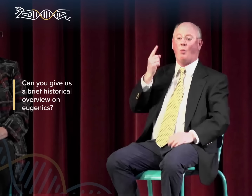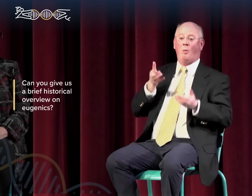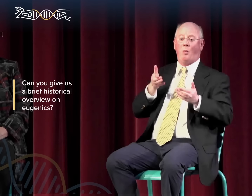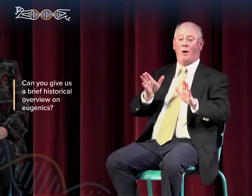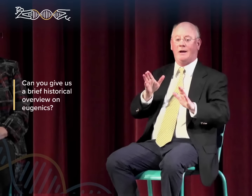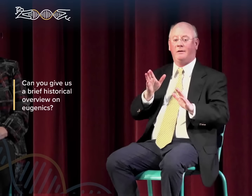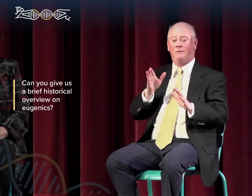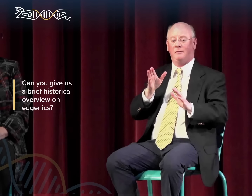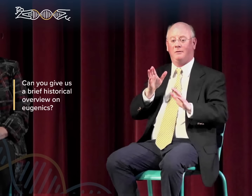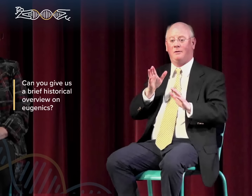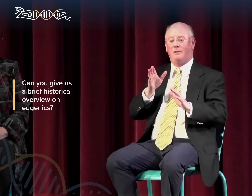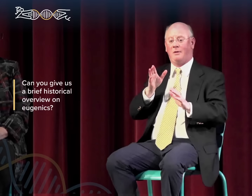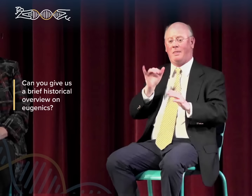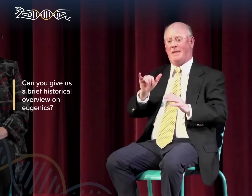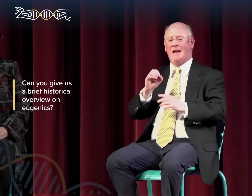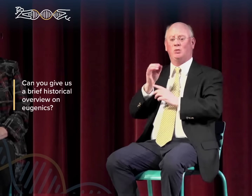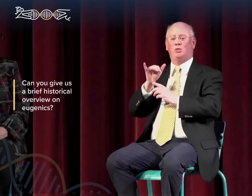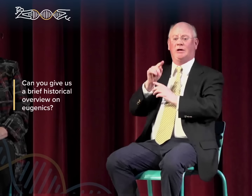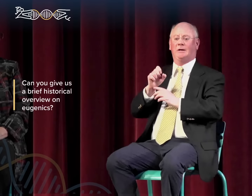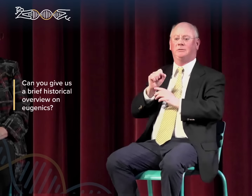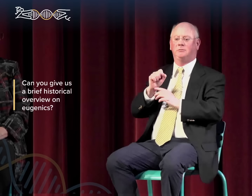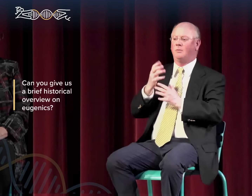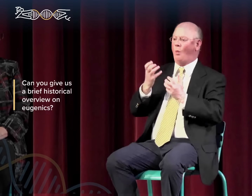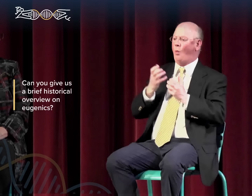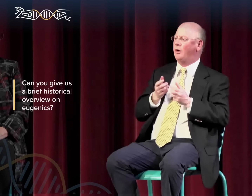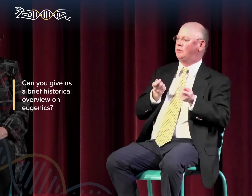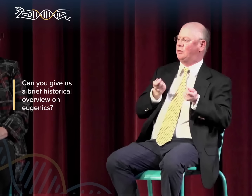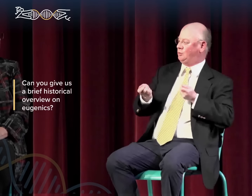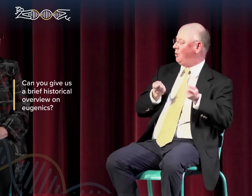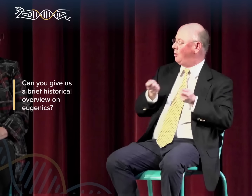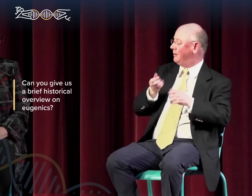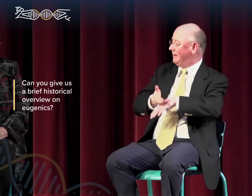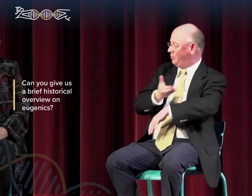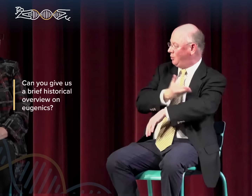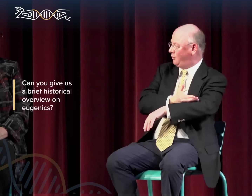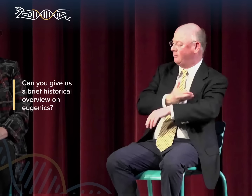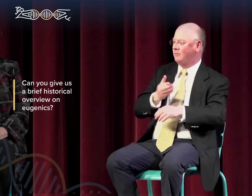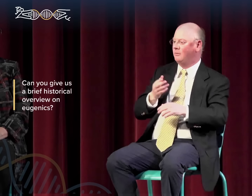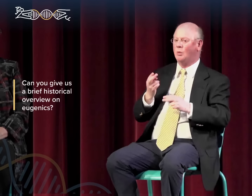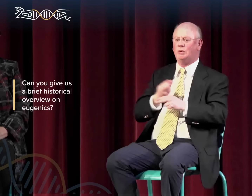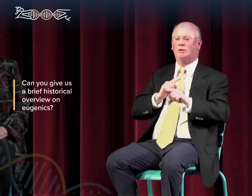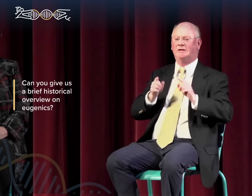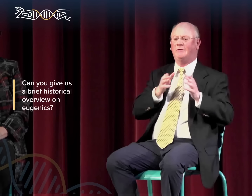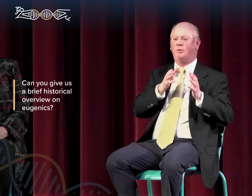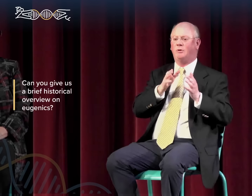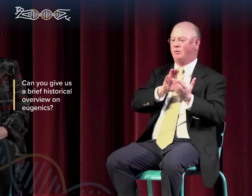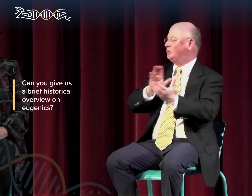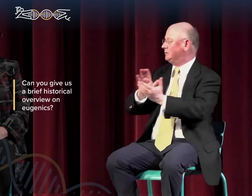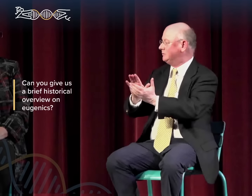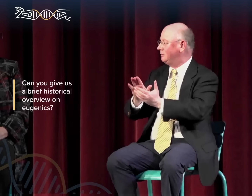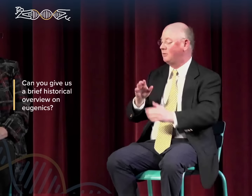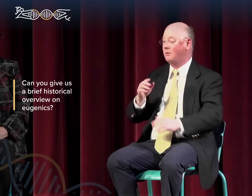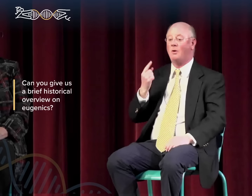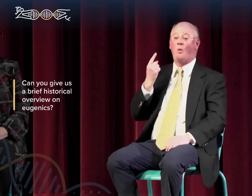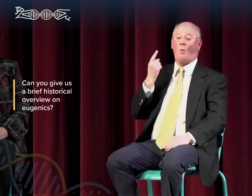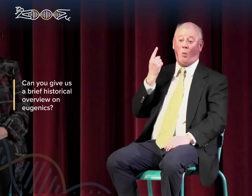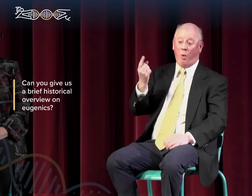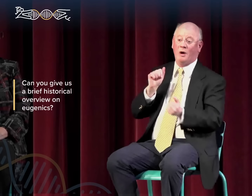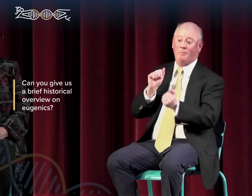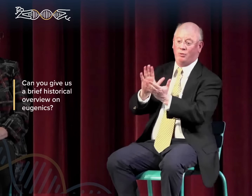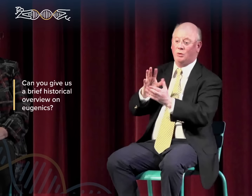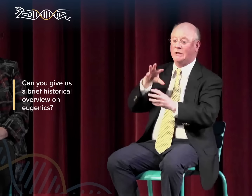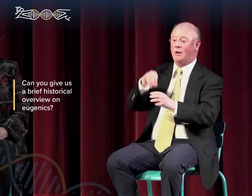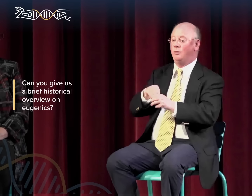One of the ways that eugenics had in mine to control populations was to